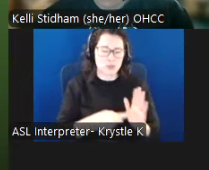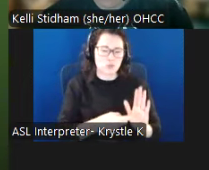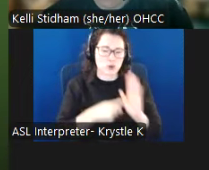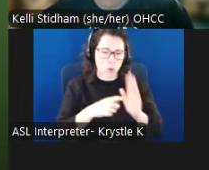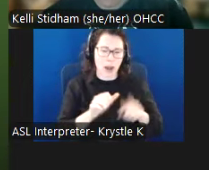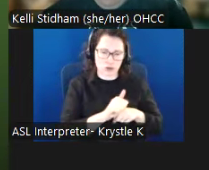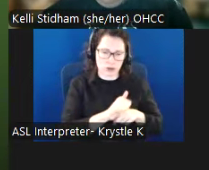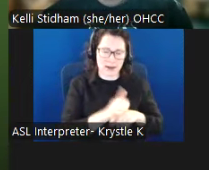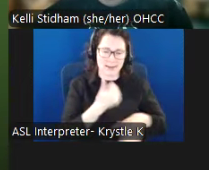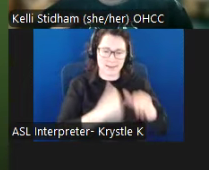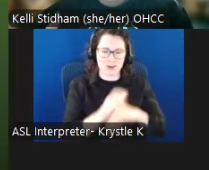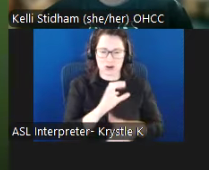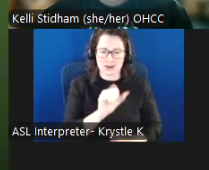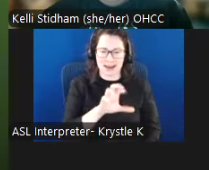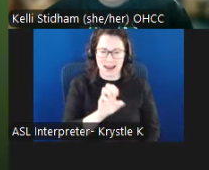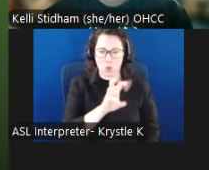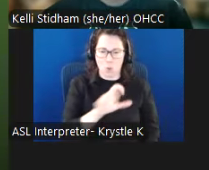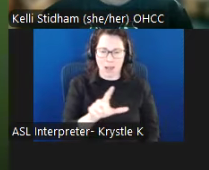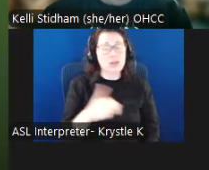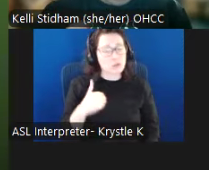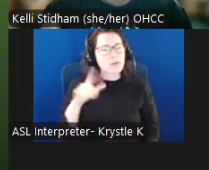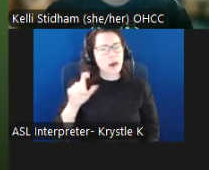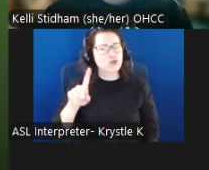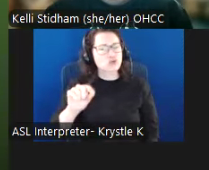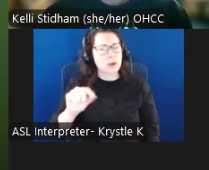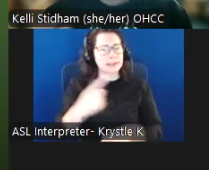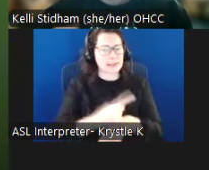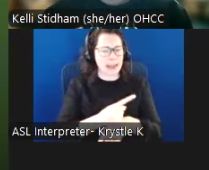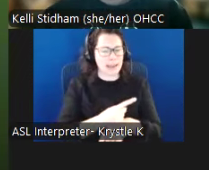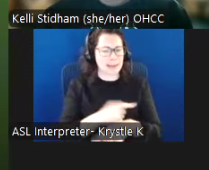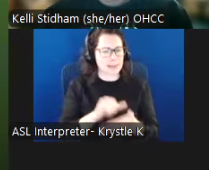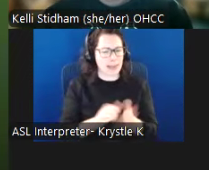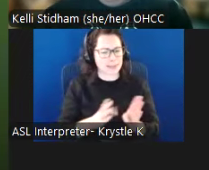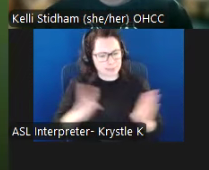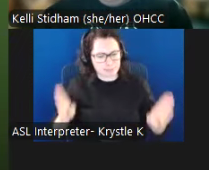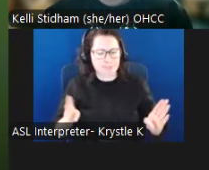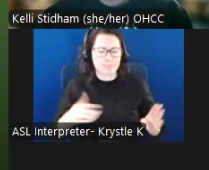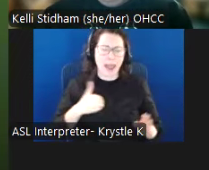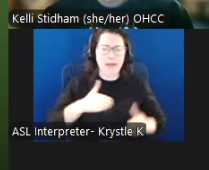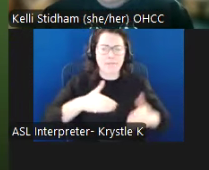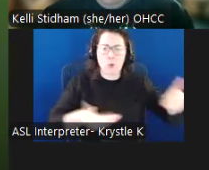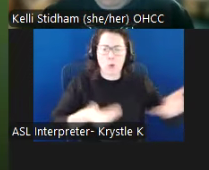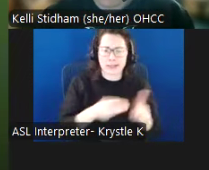Carewell um within 120 days the